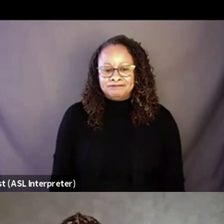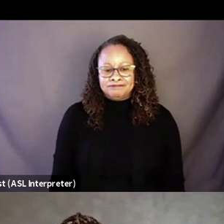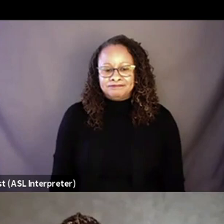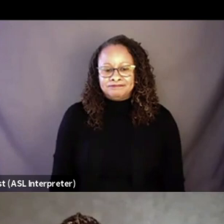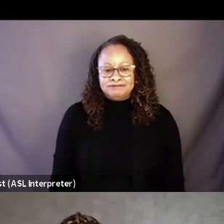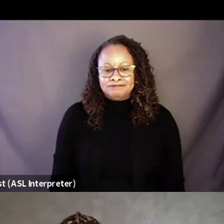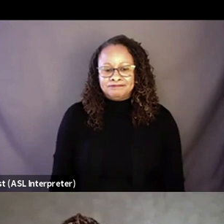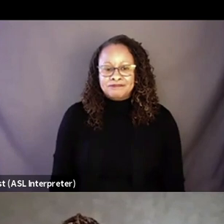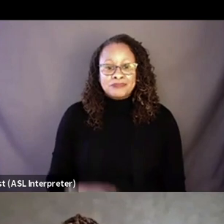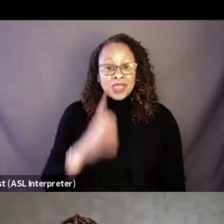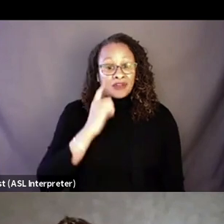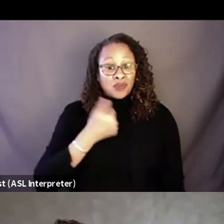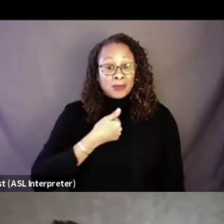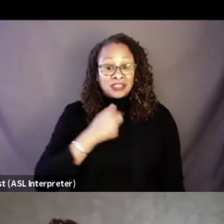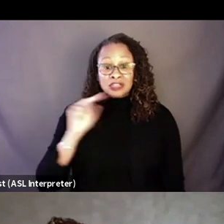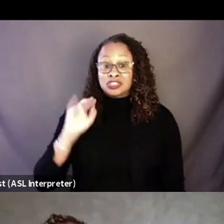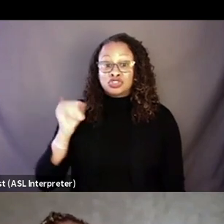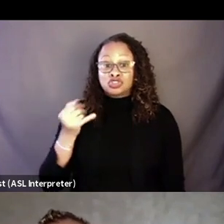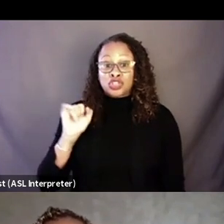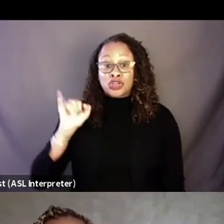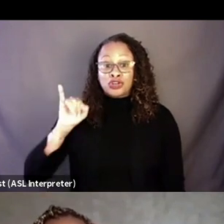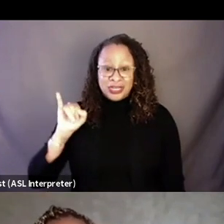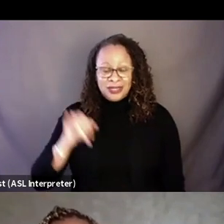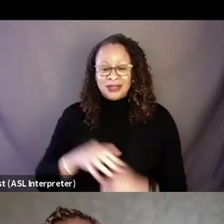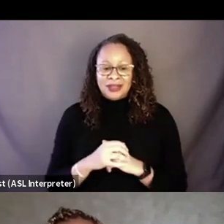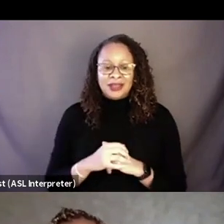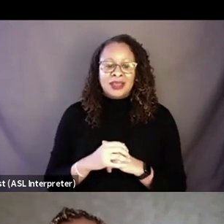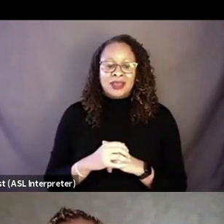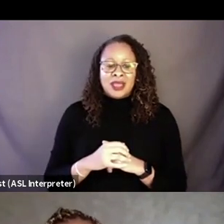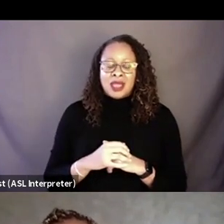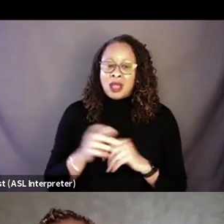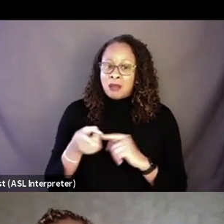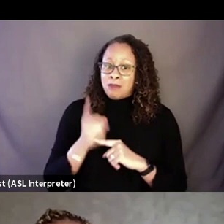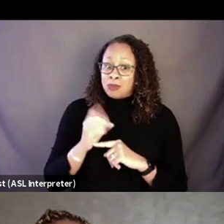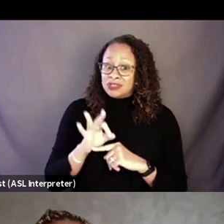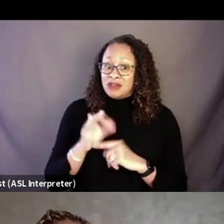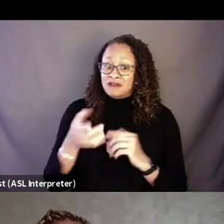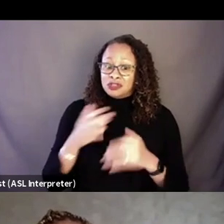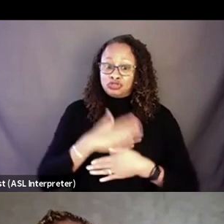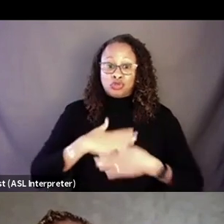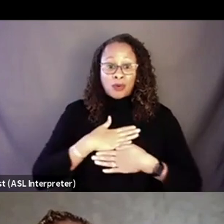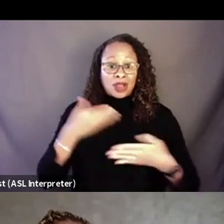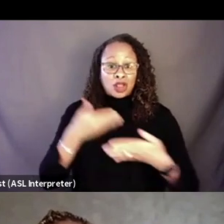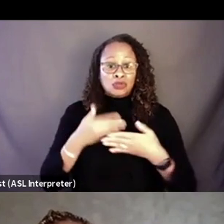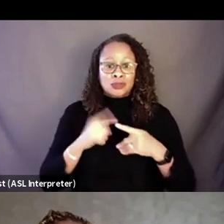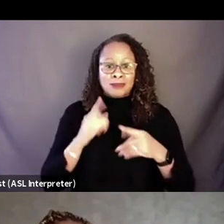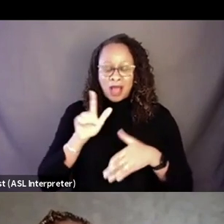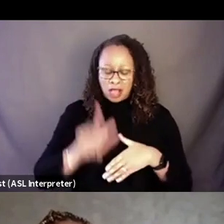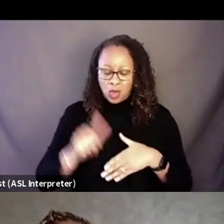I think for me, moments of joy have been very close to some of my lowest moments at the same time.